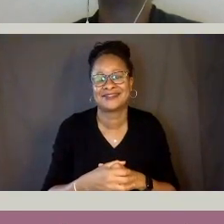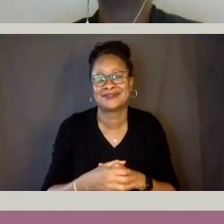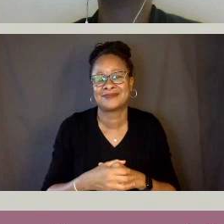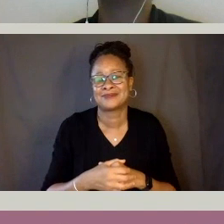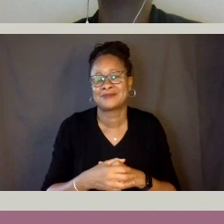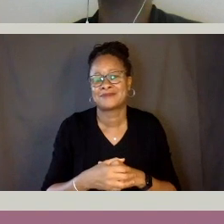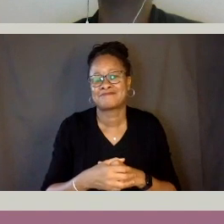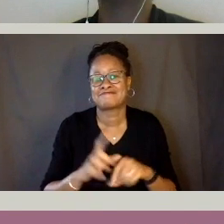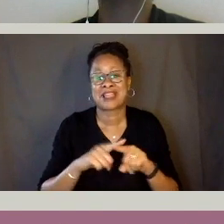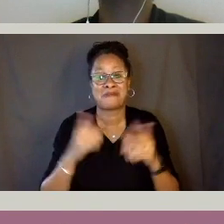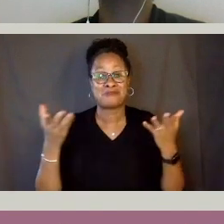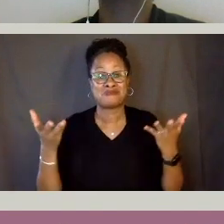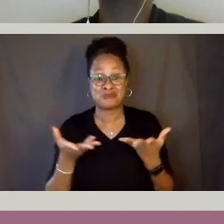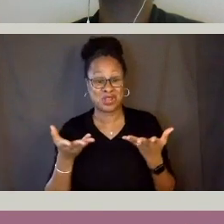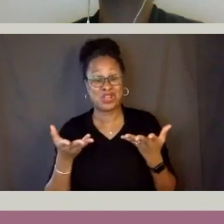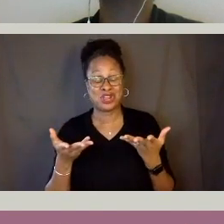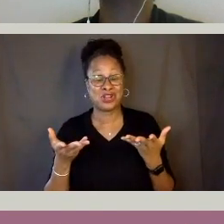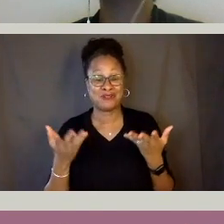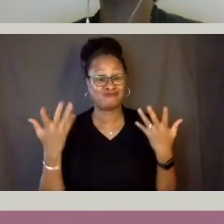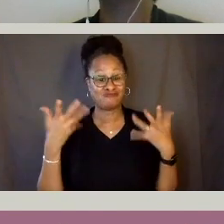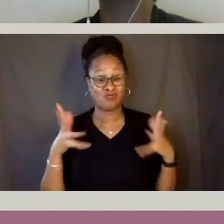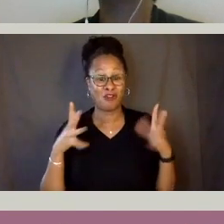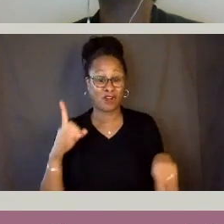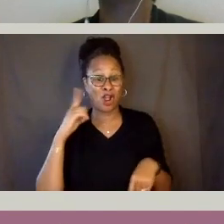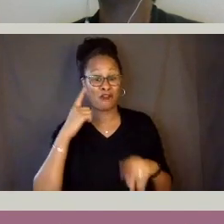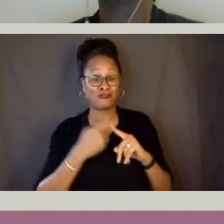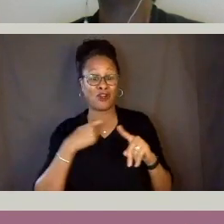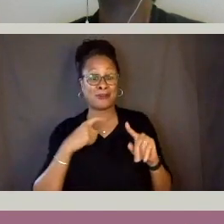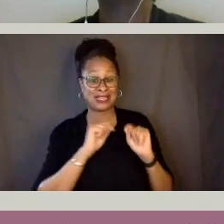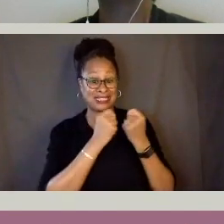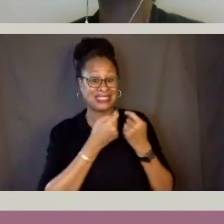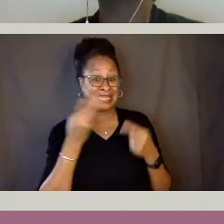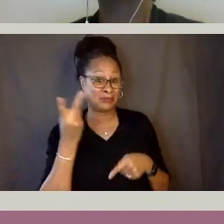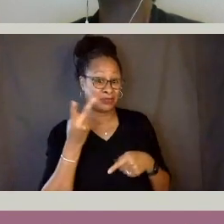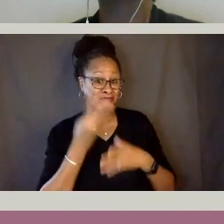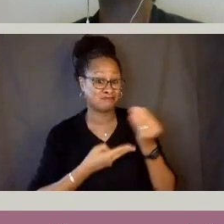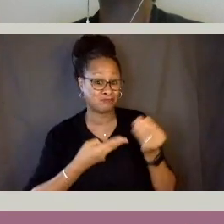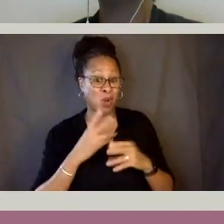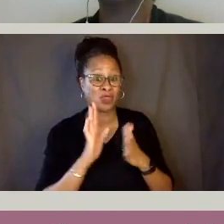But here, note that we've already heard from these teams, that, you know, it can take time.